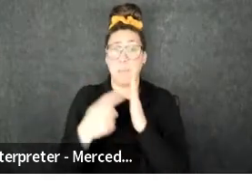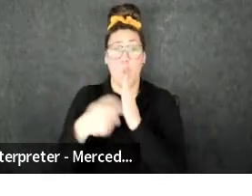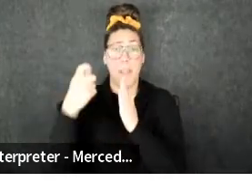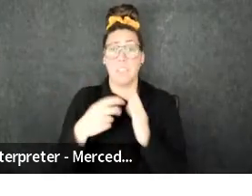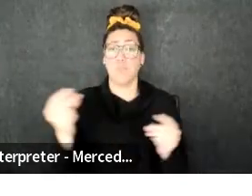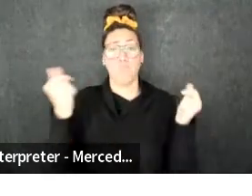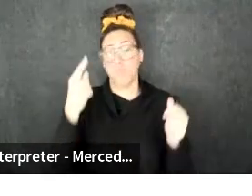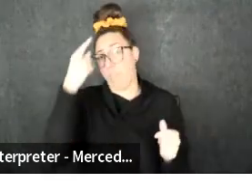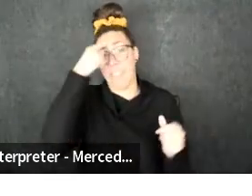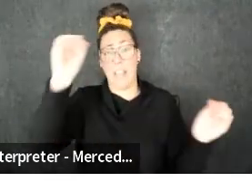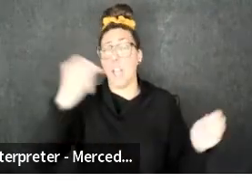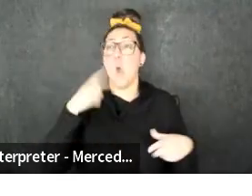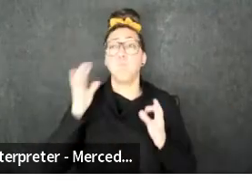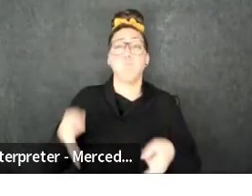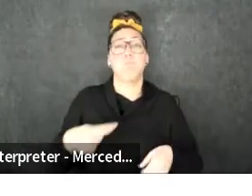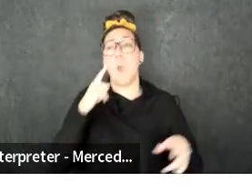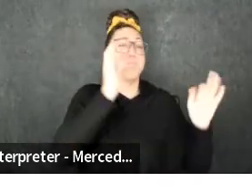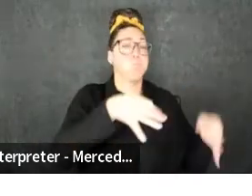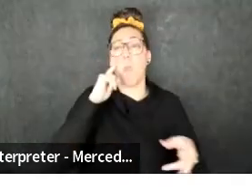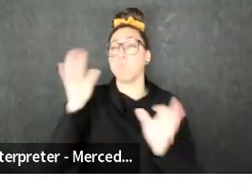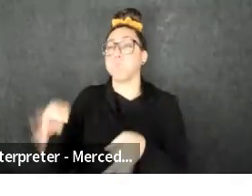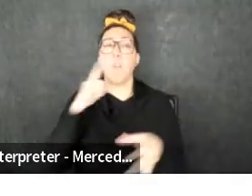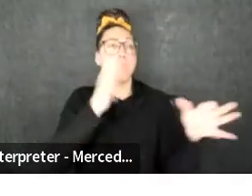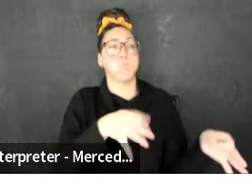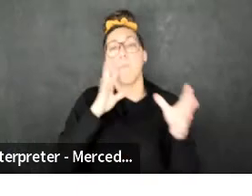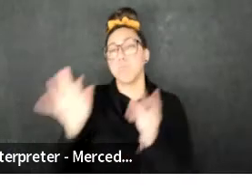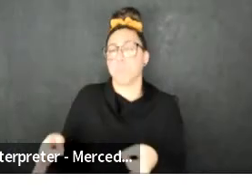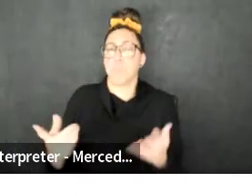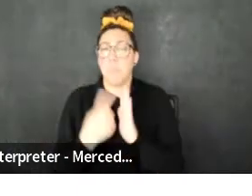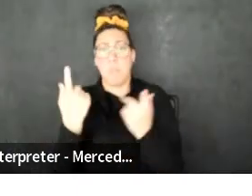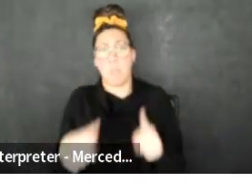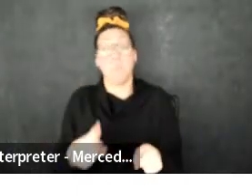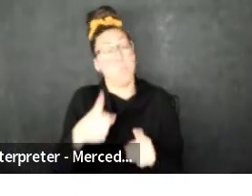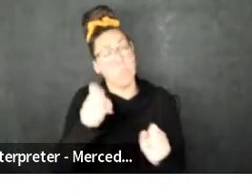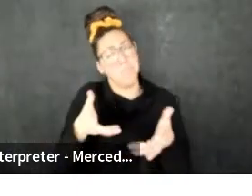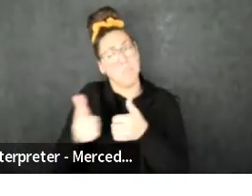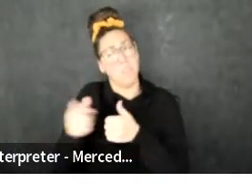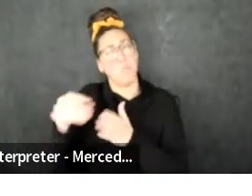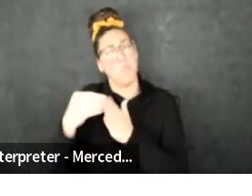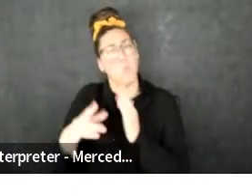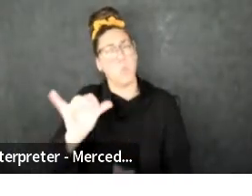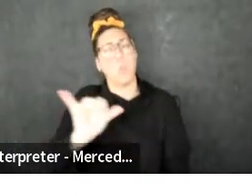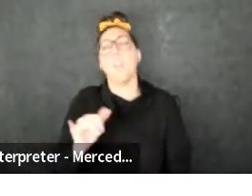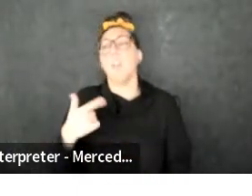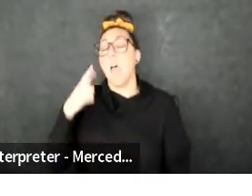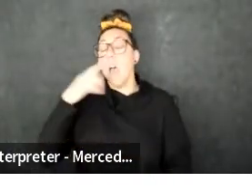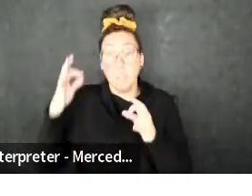And these are things that you can talk with your students about as well. Is are you are you taking the time